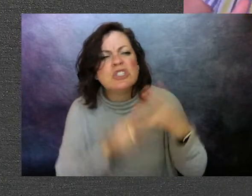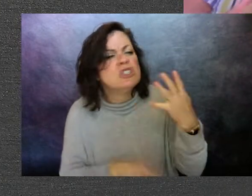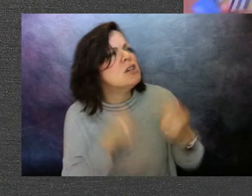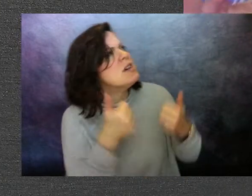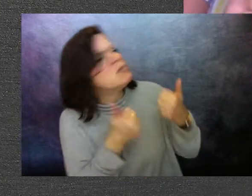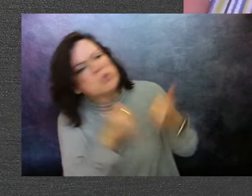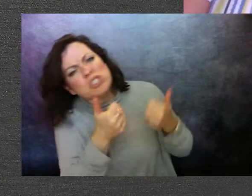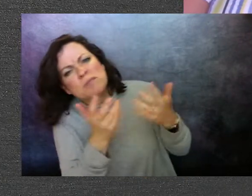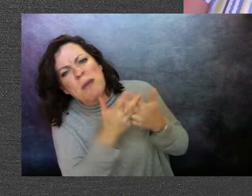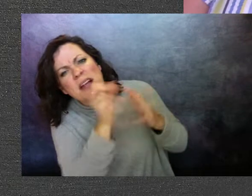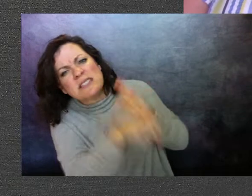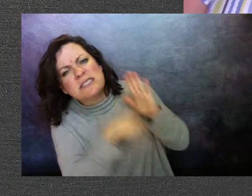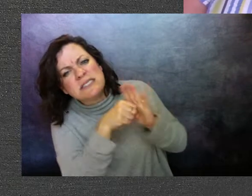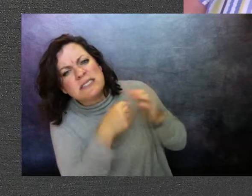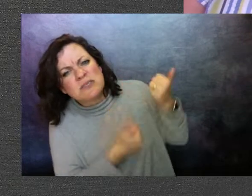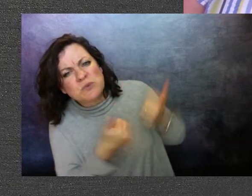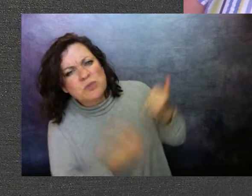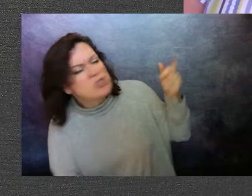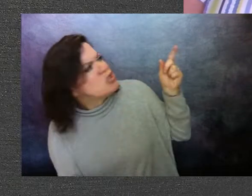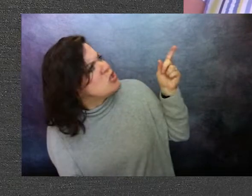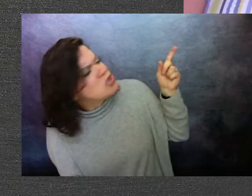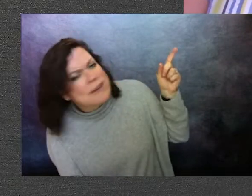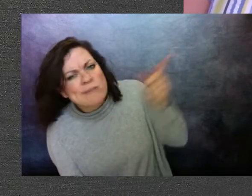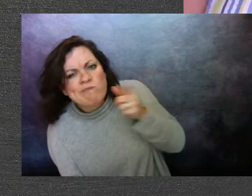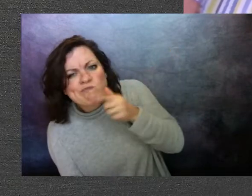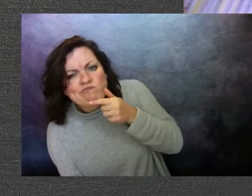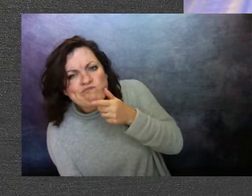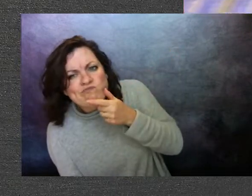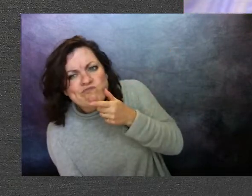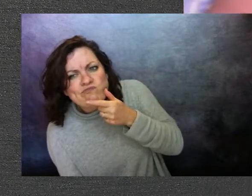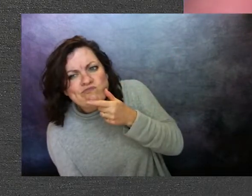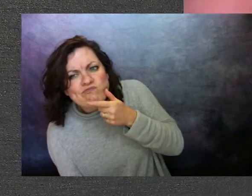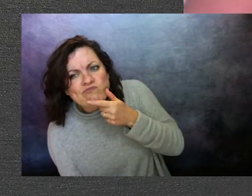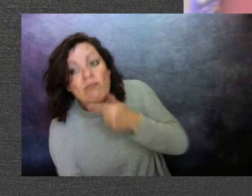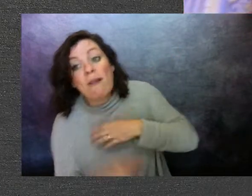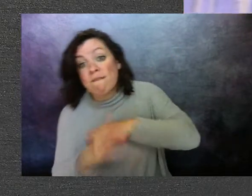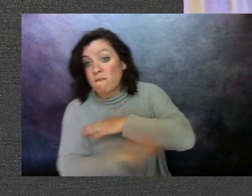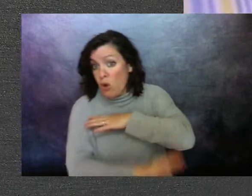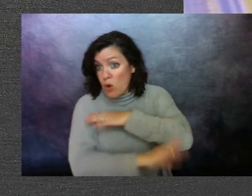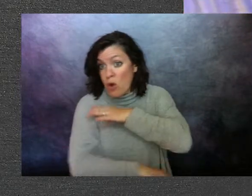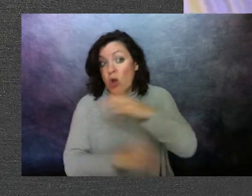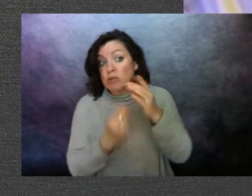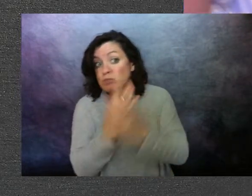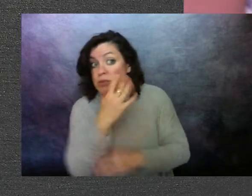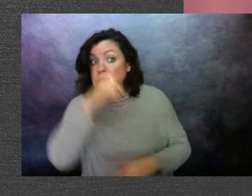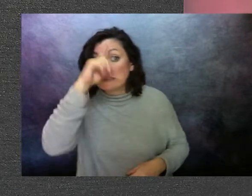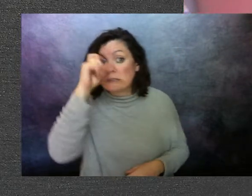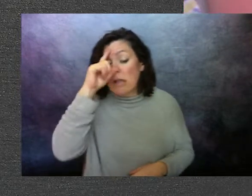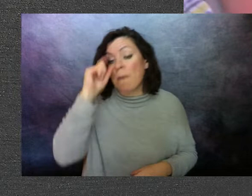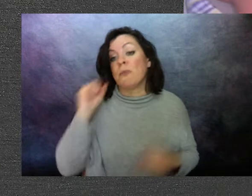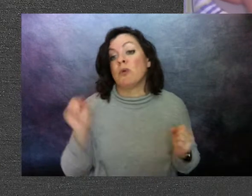Which number do you think it should go with? The fall, the spring, the summer or the winter?